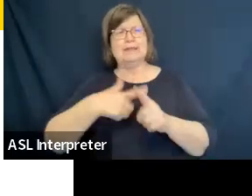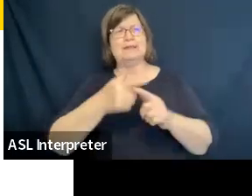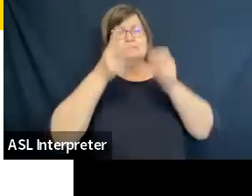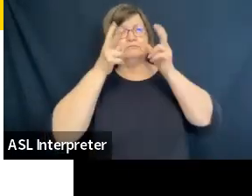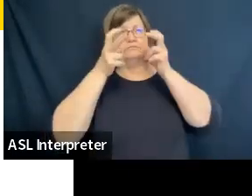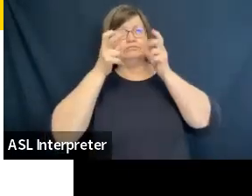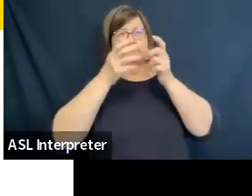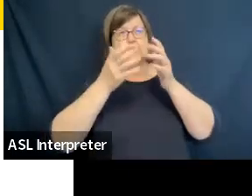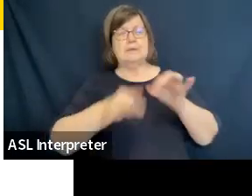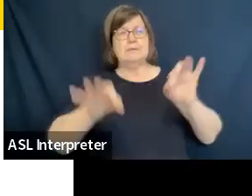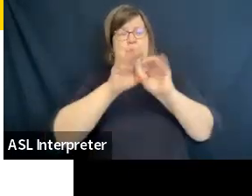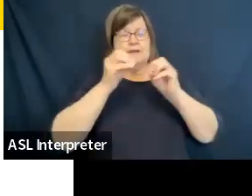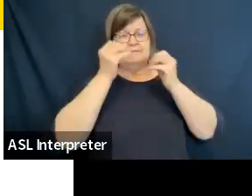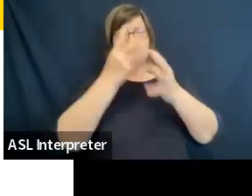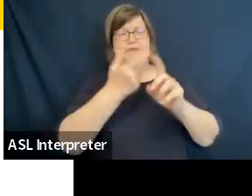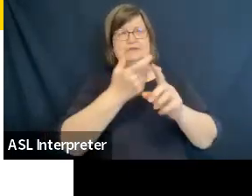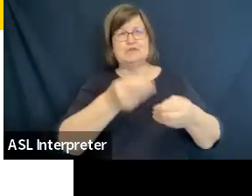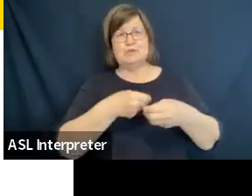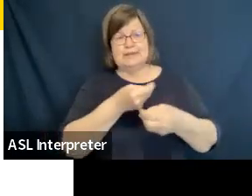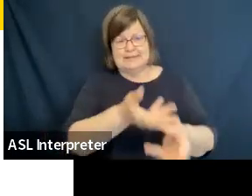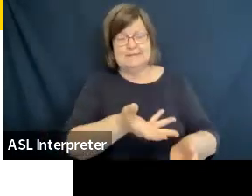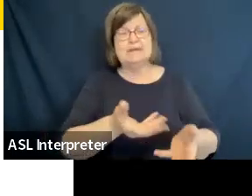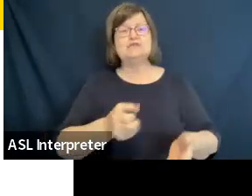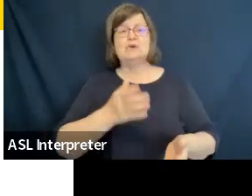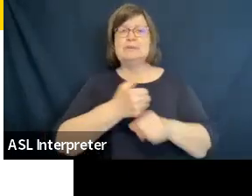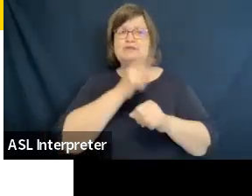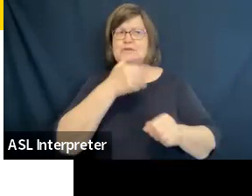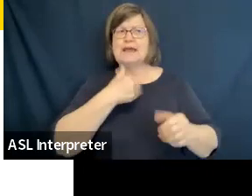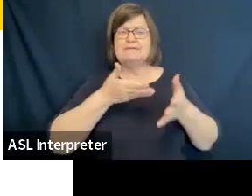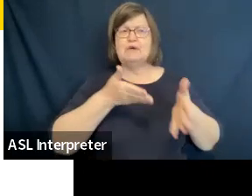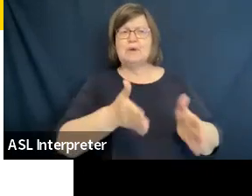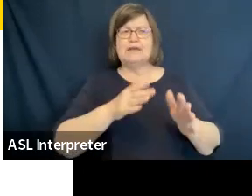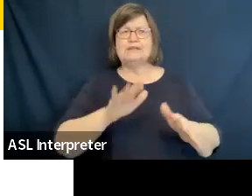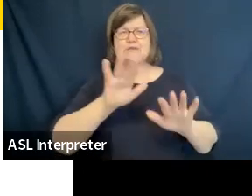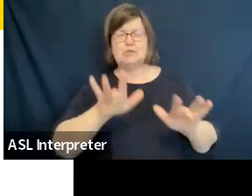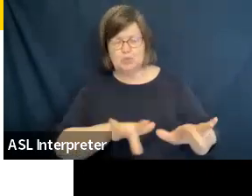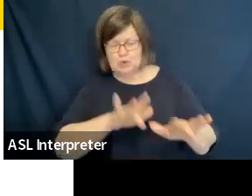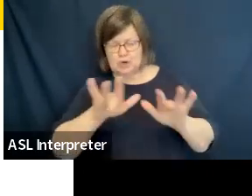giving to them. So making sure that they have a way to record what you're saying on their phone